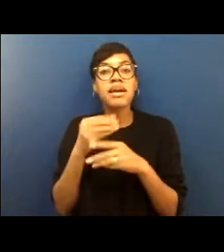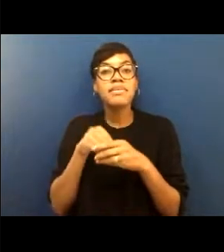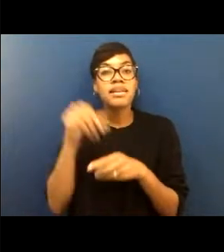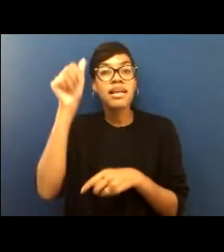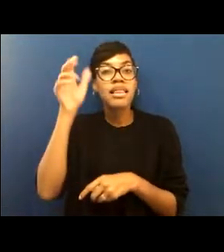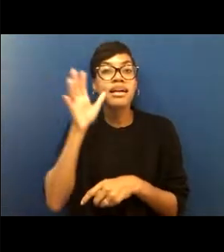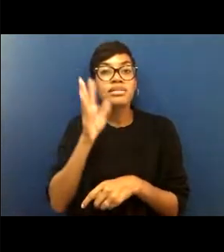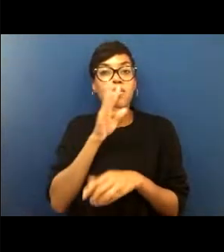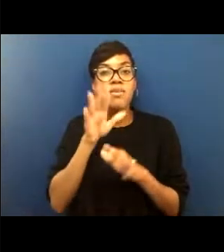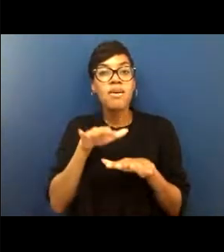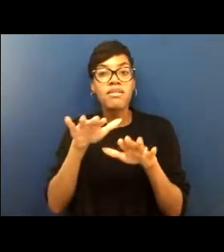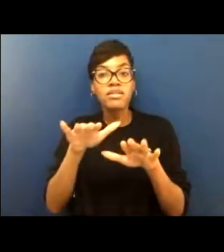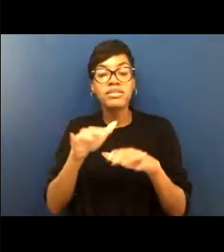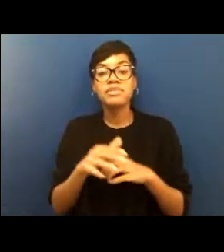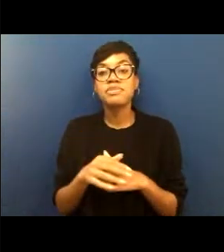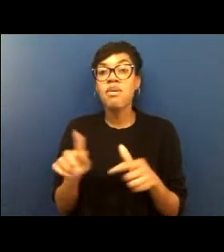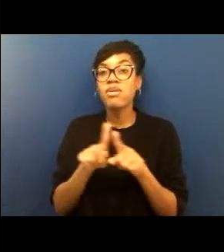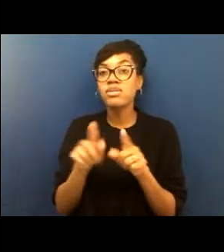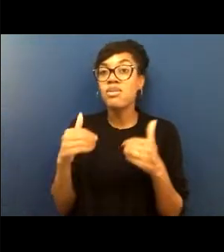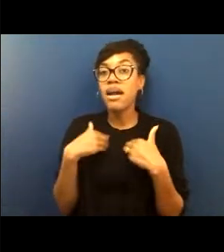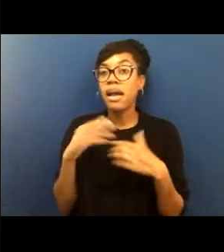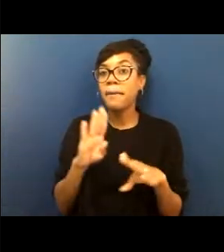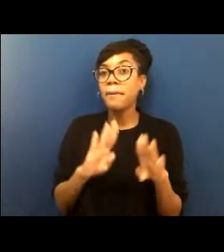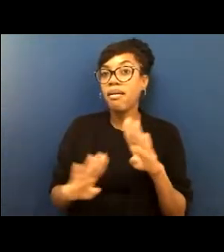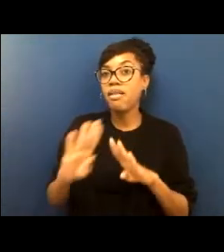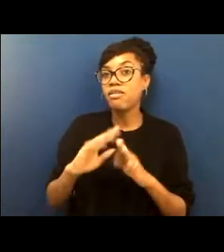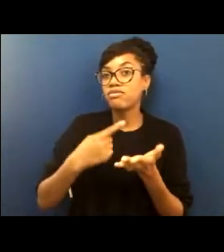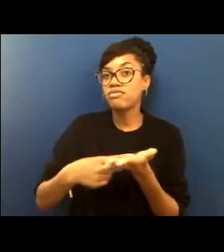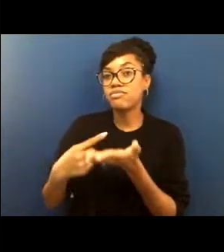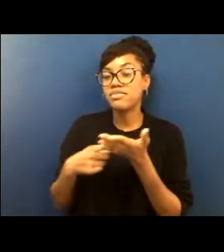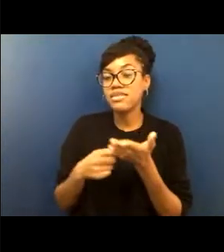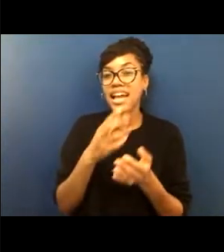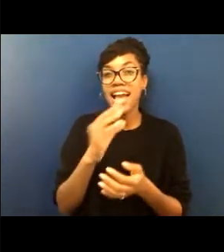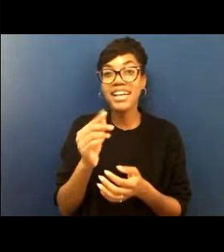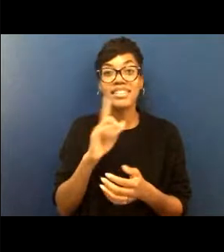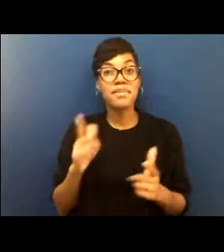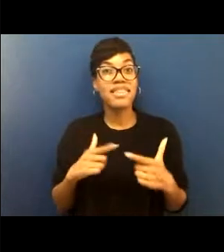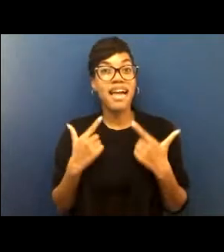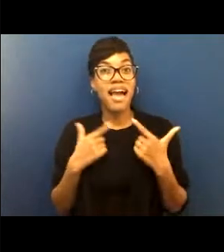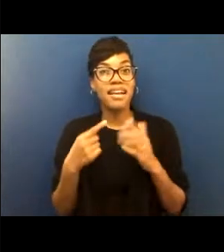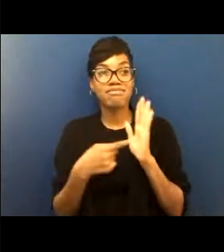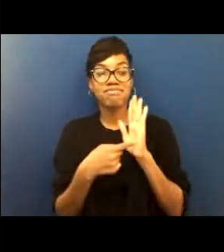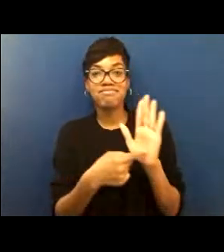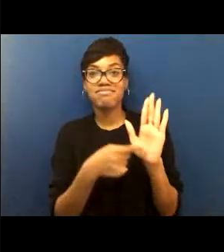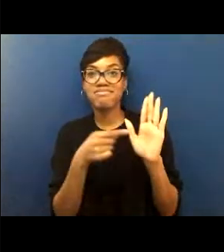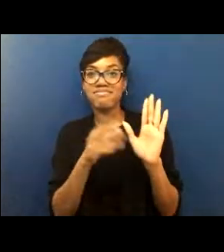with live appearances from some crabby guests. We'll even find out how to tag a red king crab